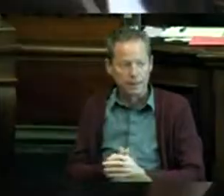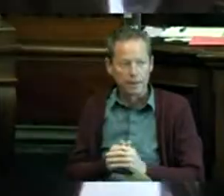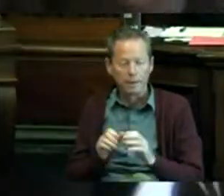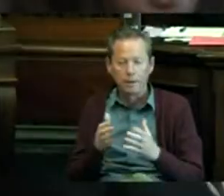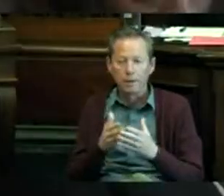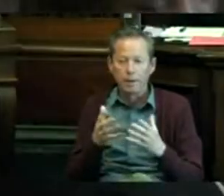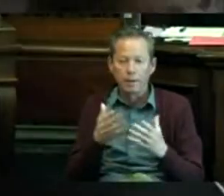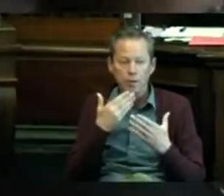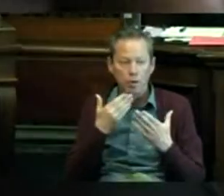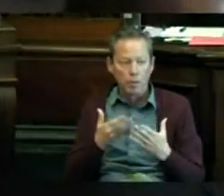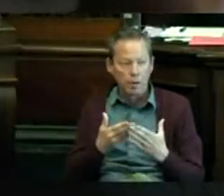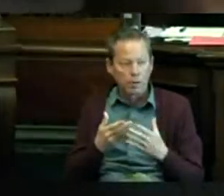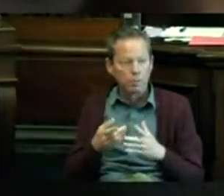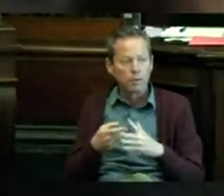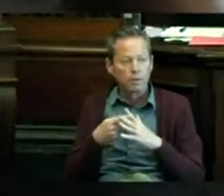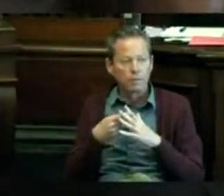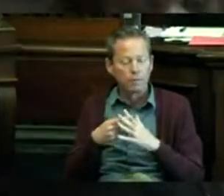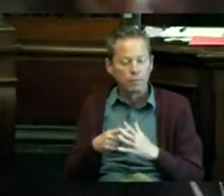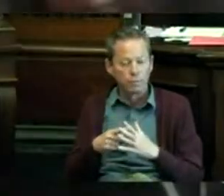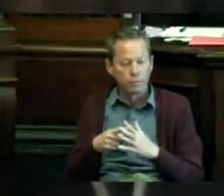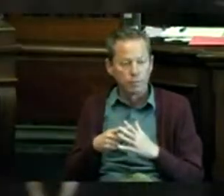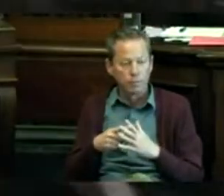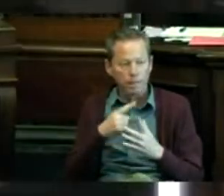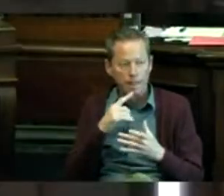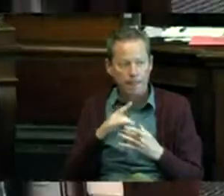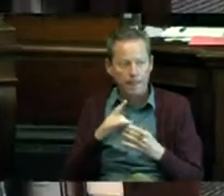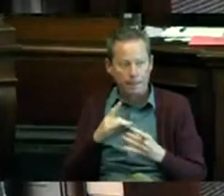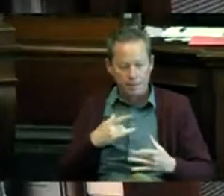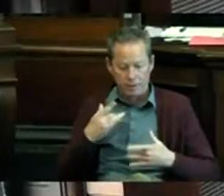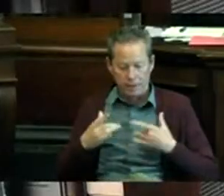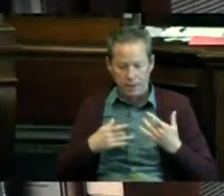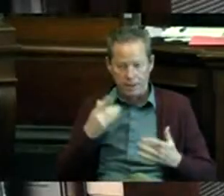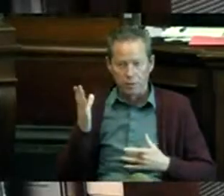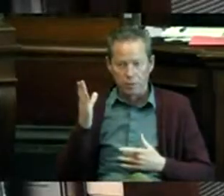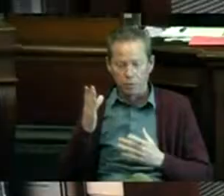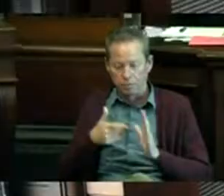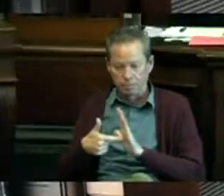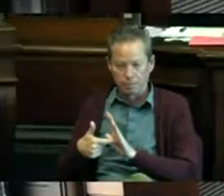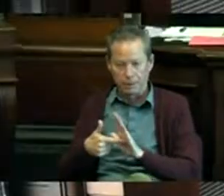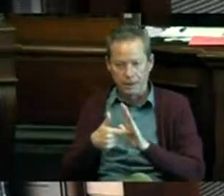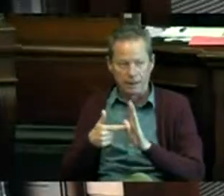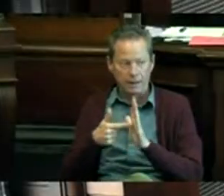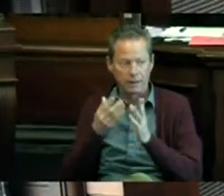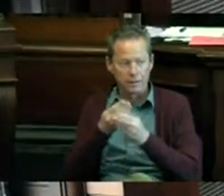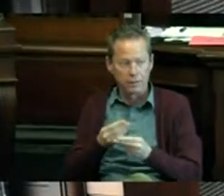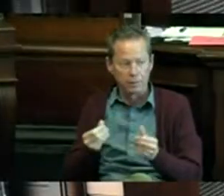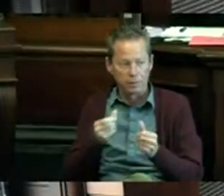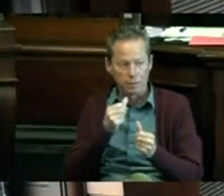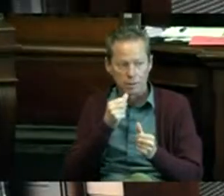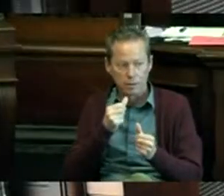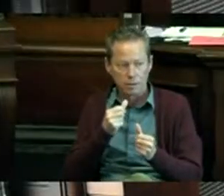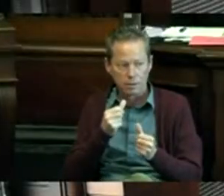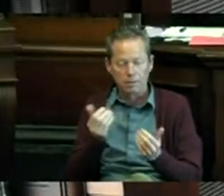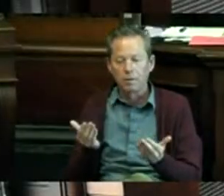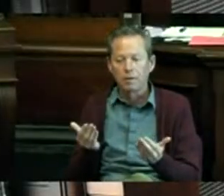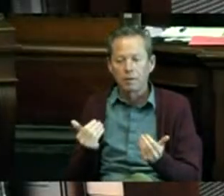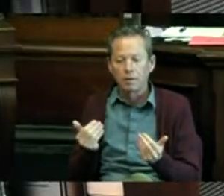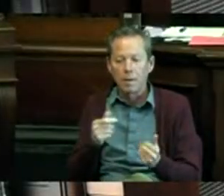us a bit about introductory number 169. Thank you so much, sir. So let me first start by